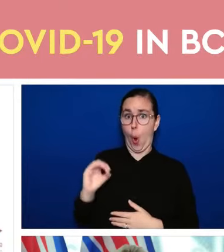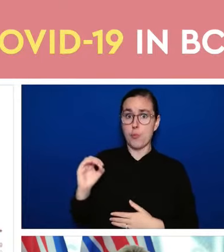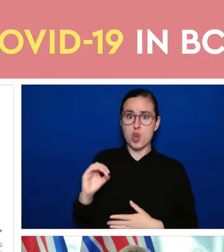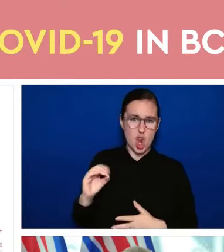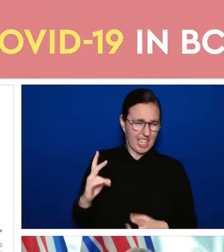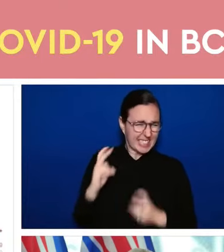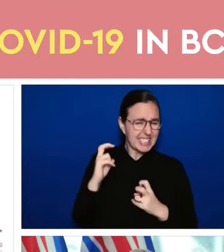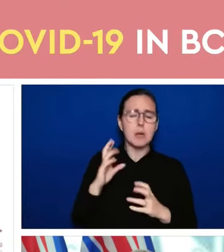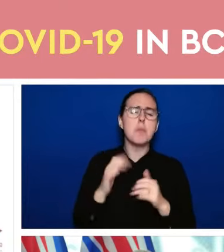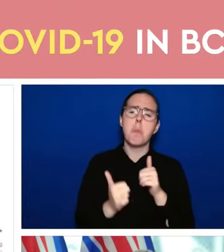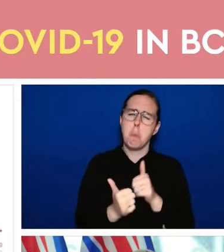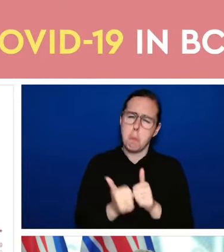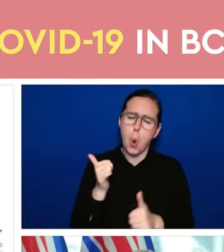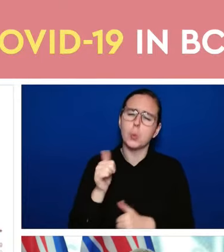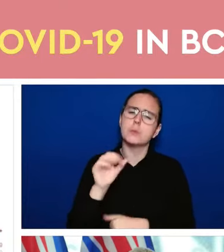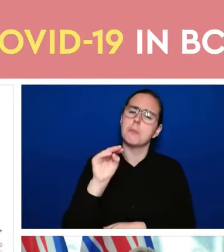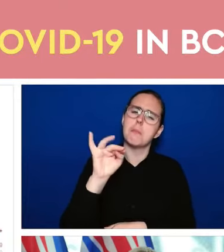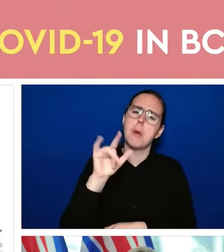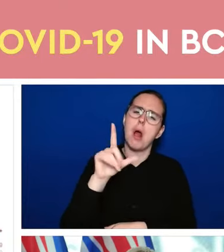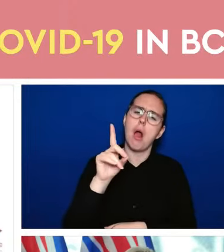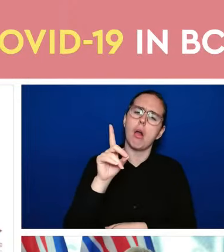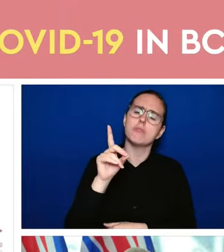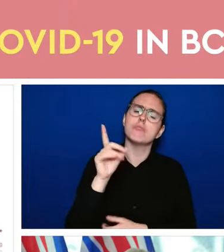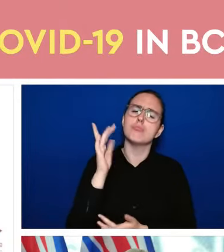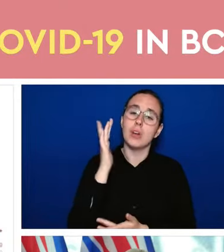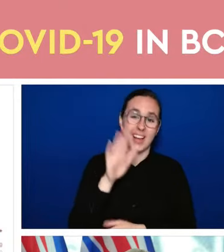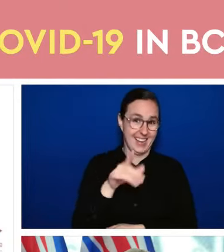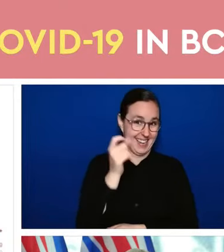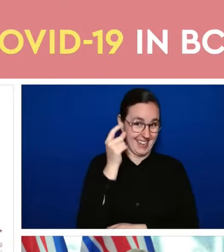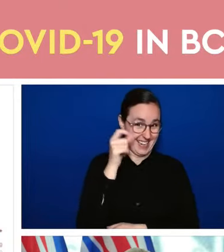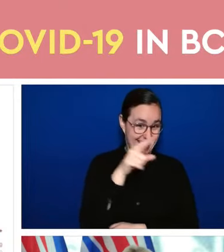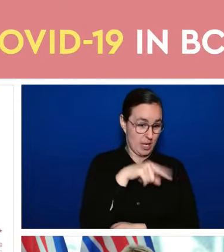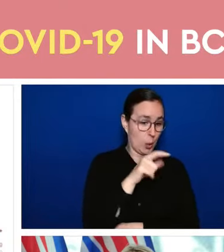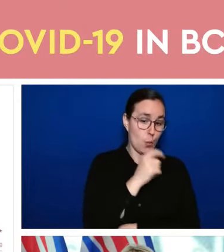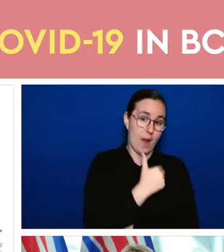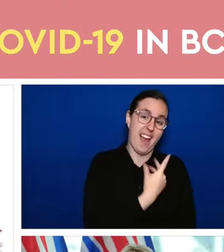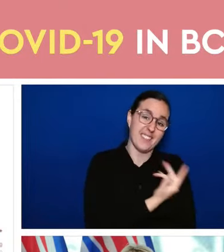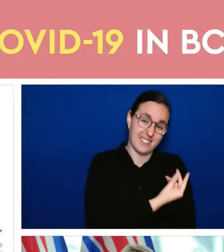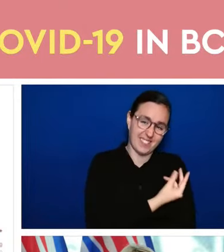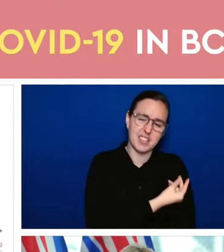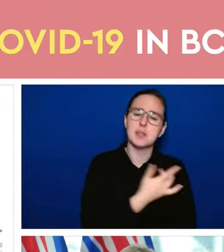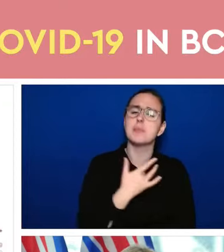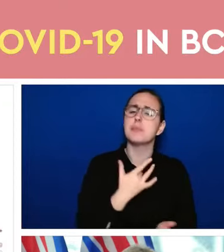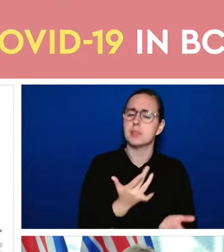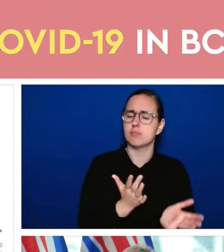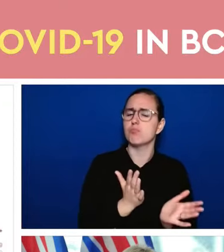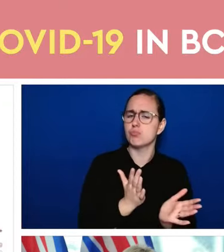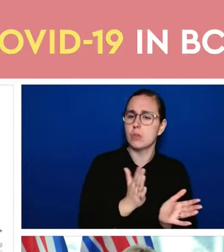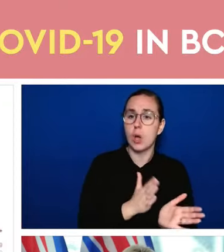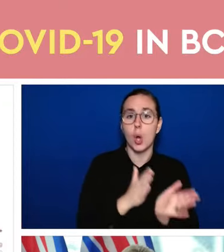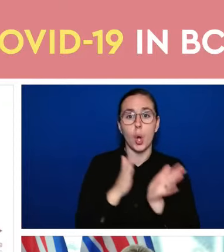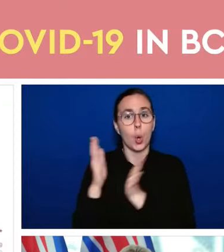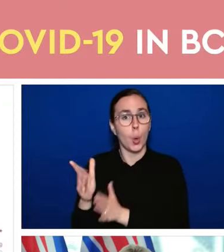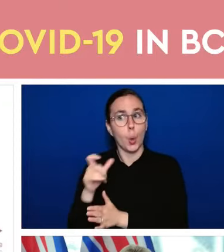very mild illness in many people . And it is still our elders and seniors who are at highest risk